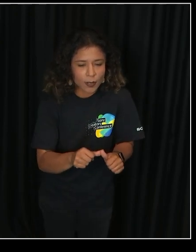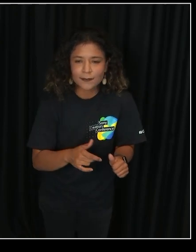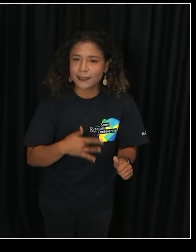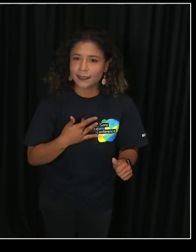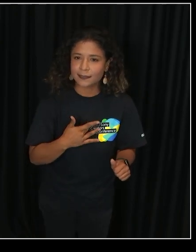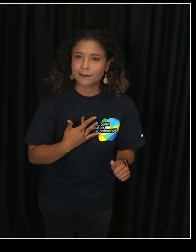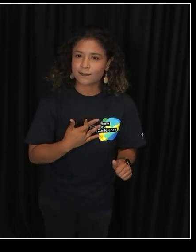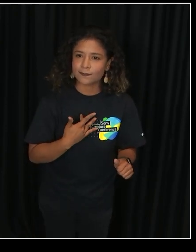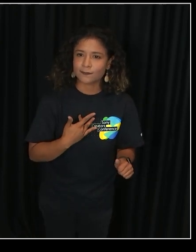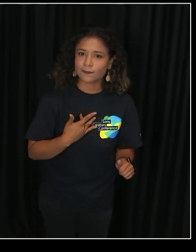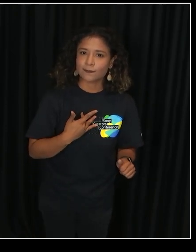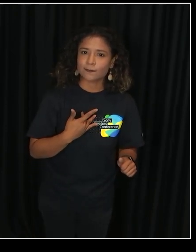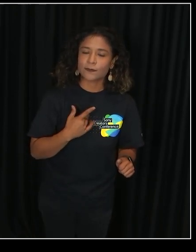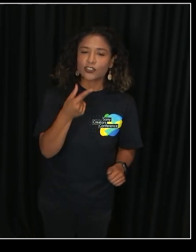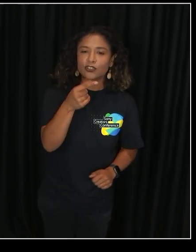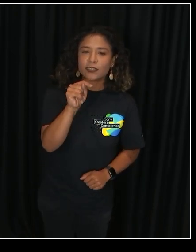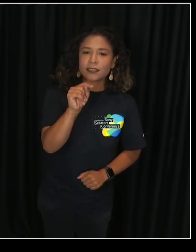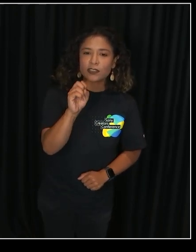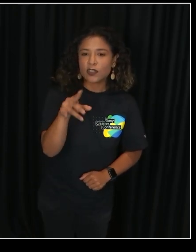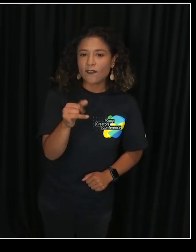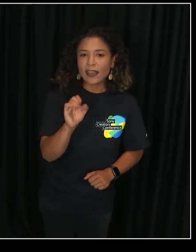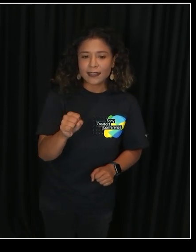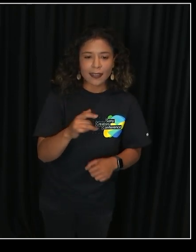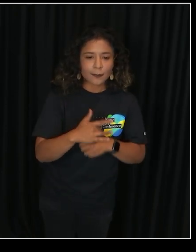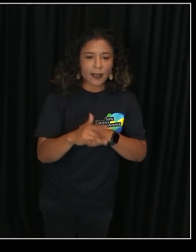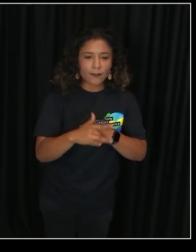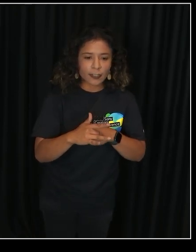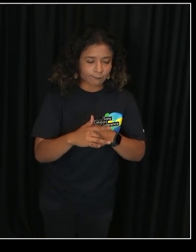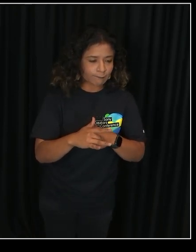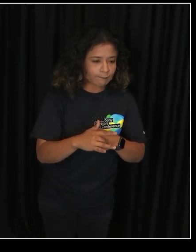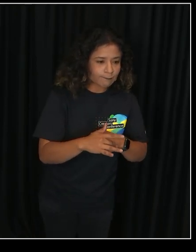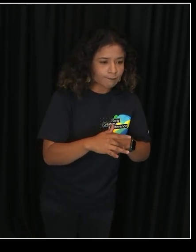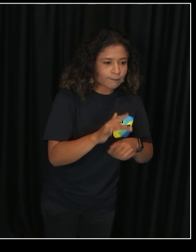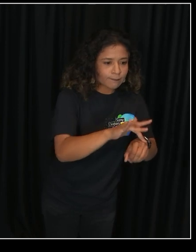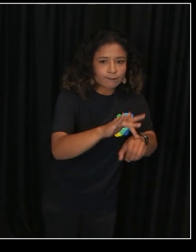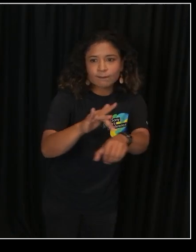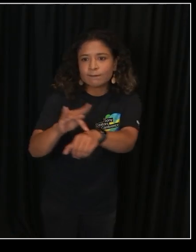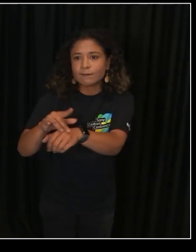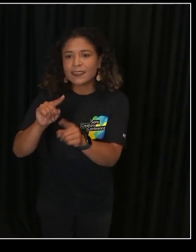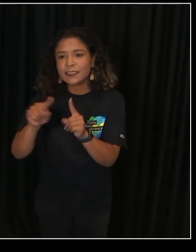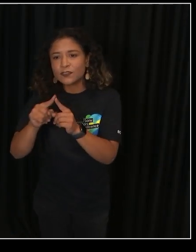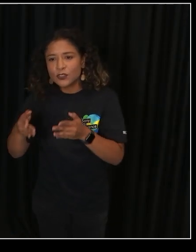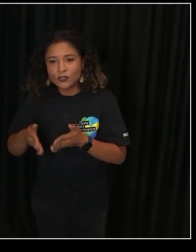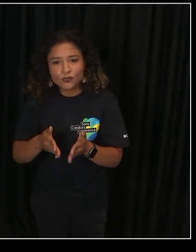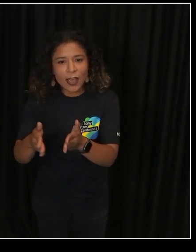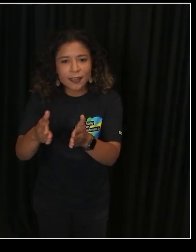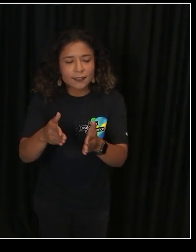so that GT Sophy itself is available to cover a lot of tracks with a lot of cars, and available for a